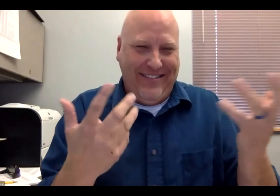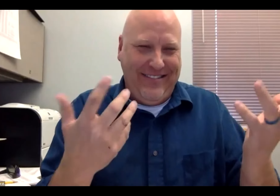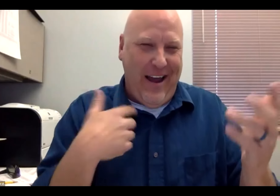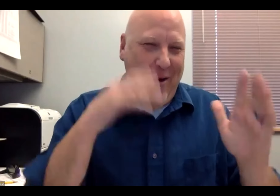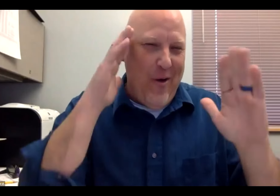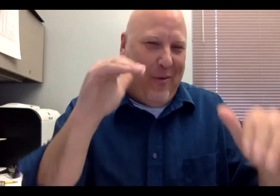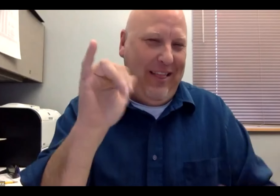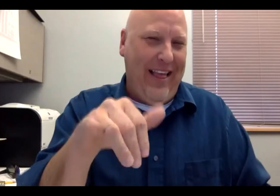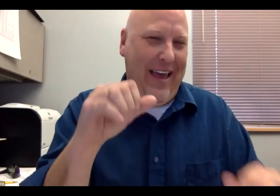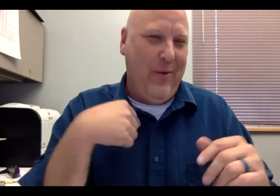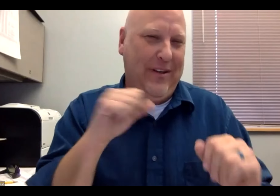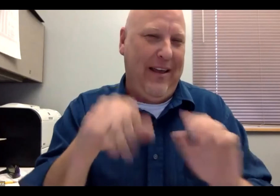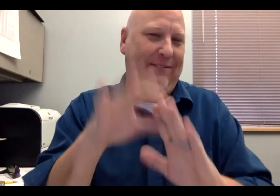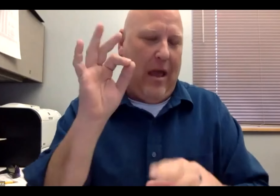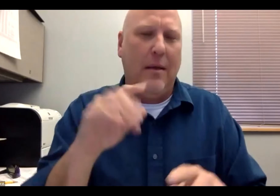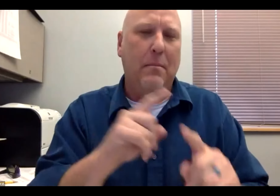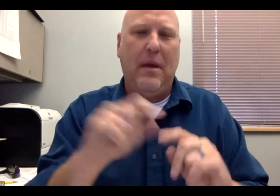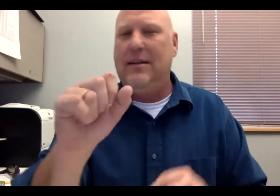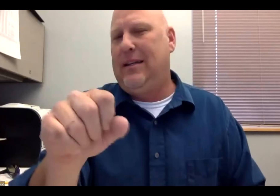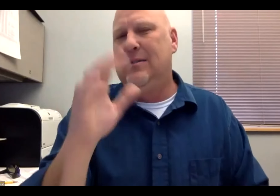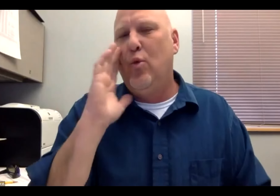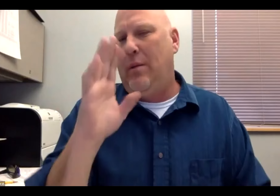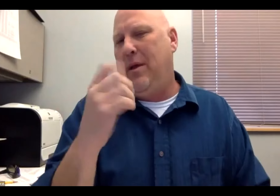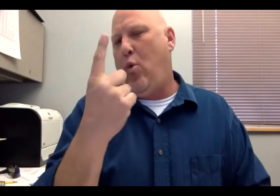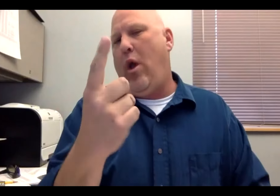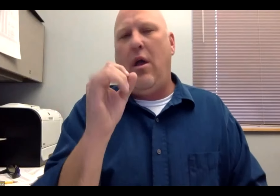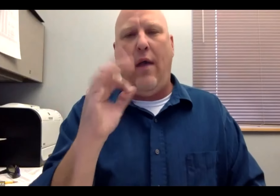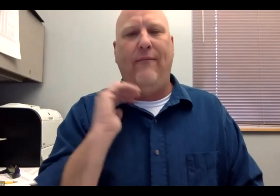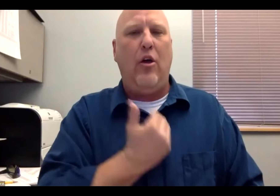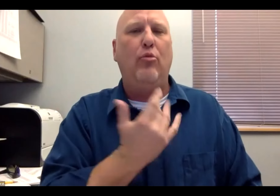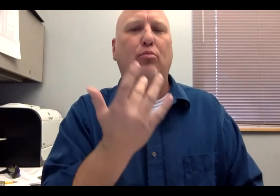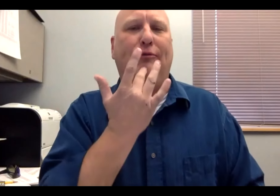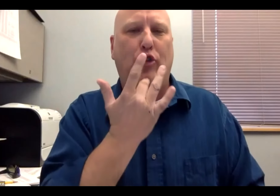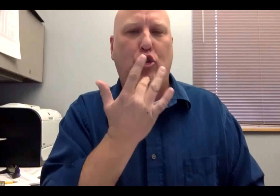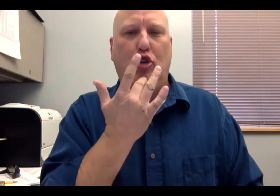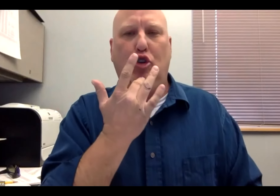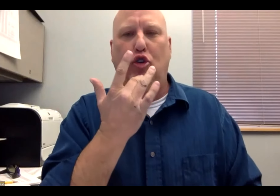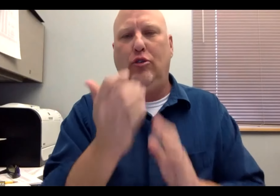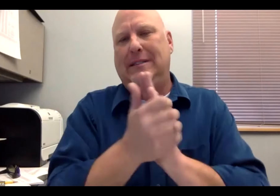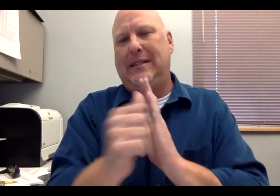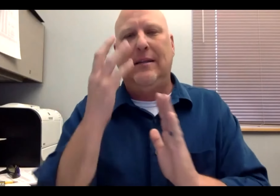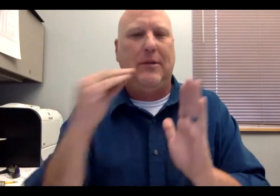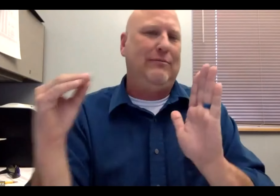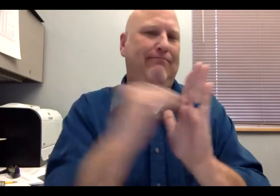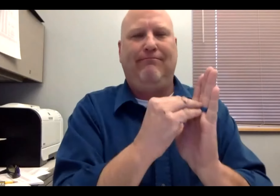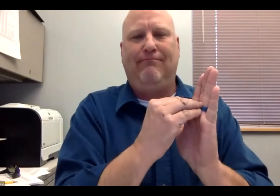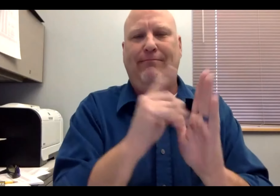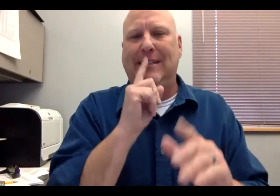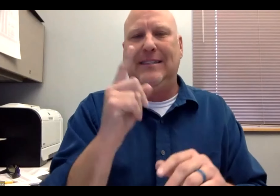my dream list of things I would like to work on. That's one thing we would like to find,